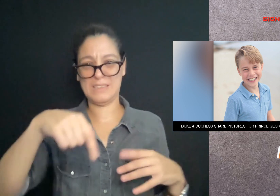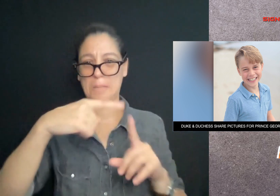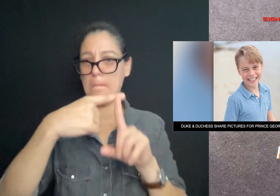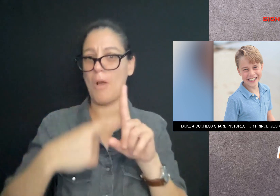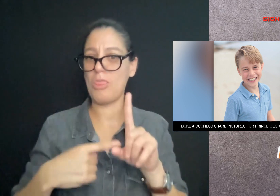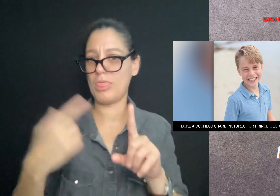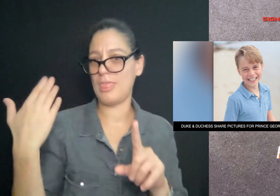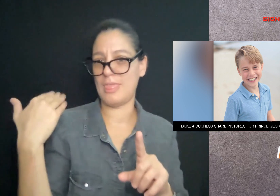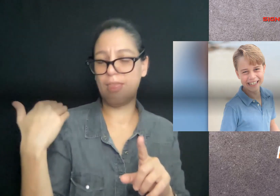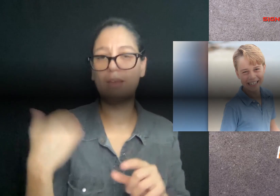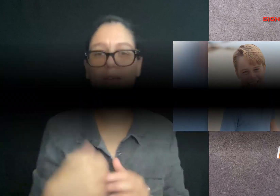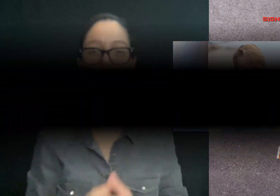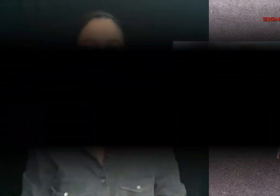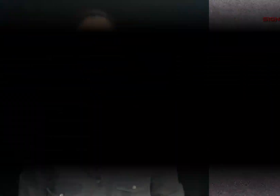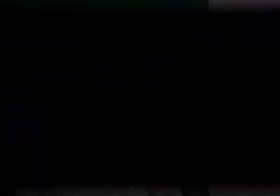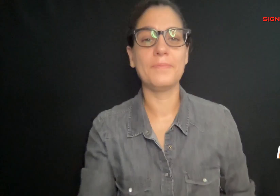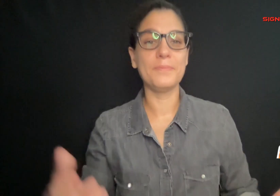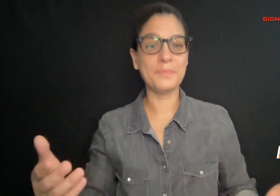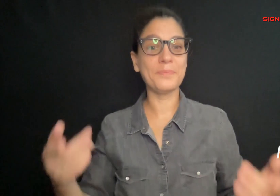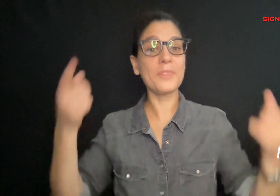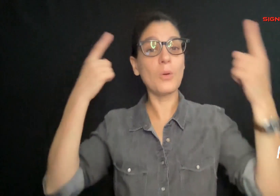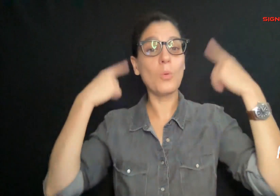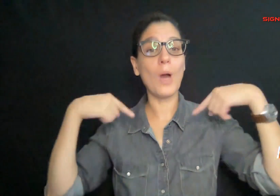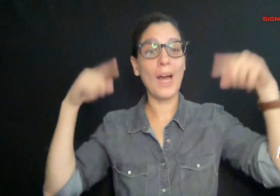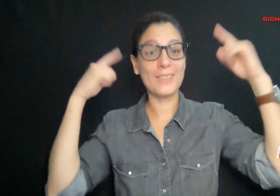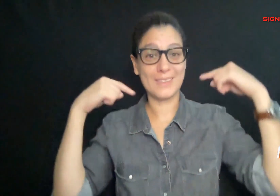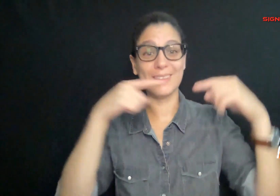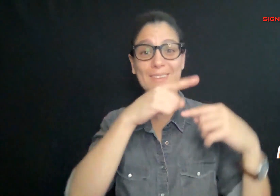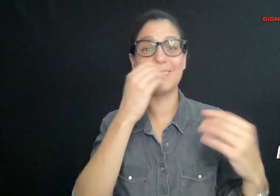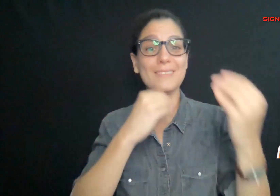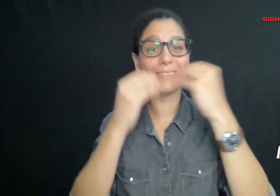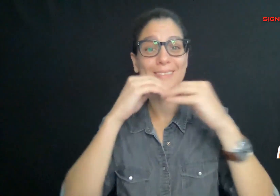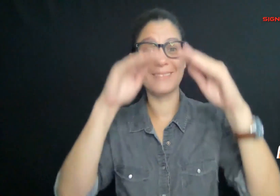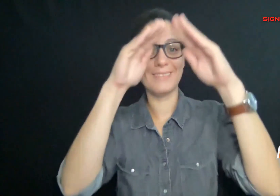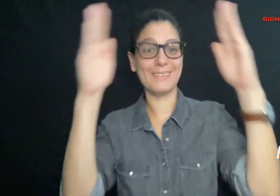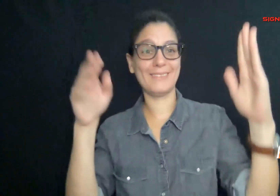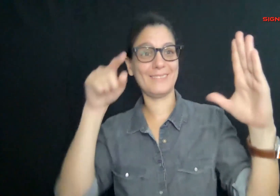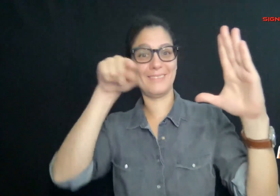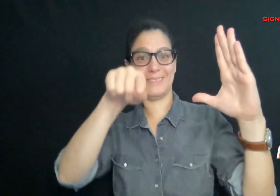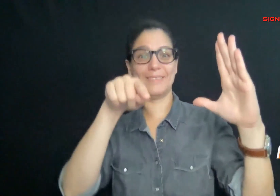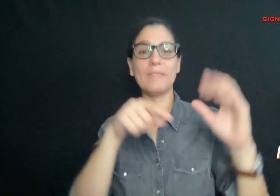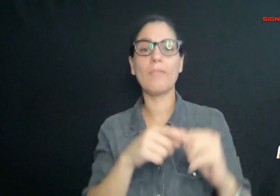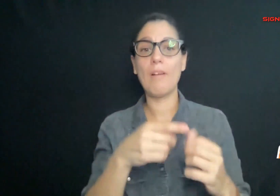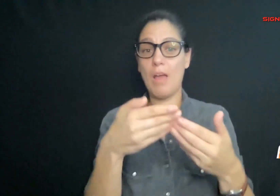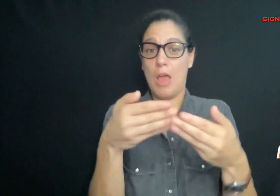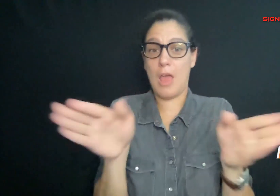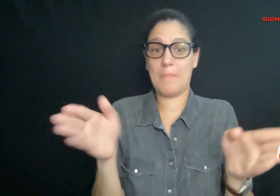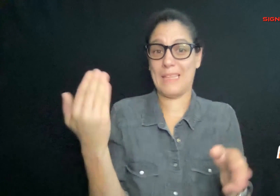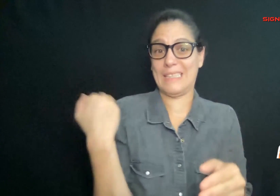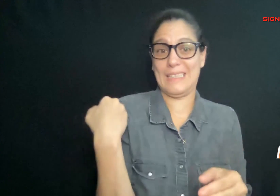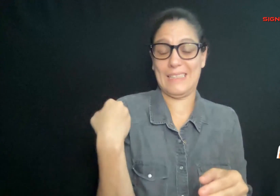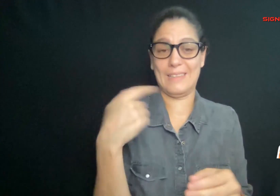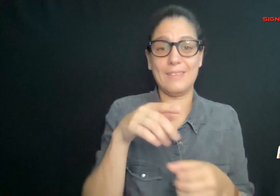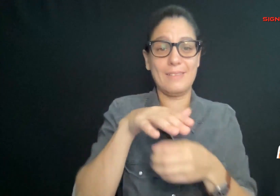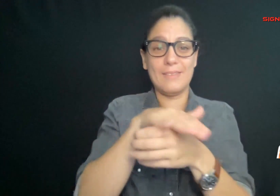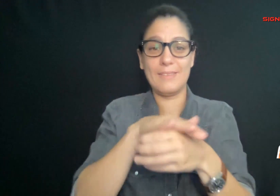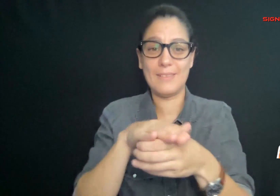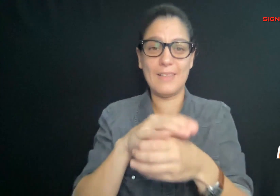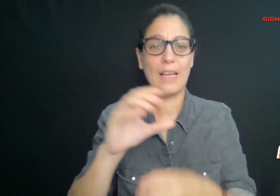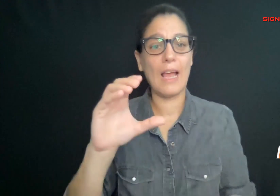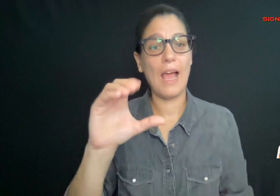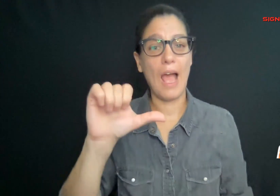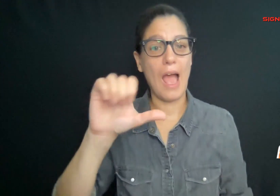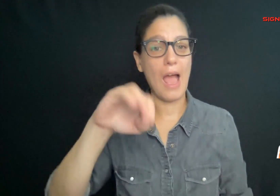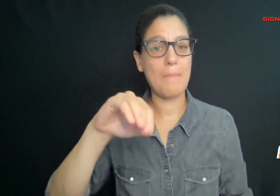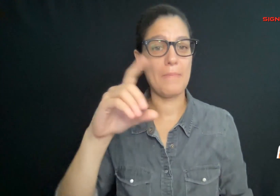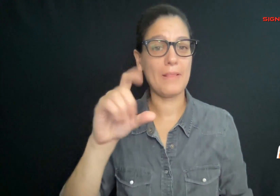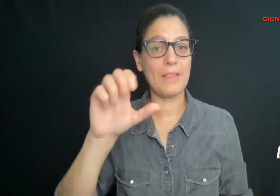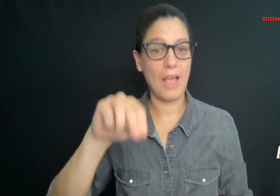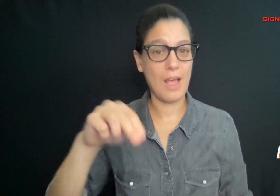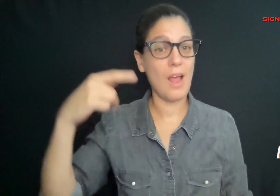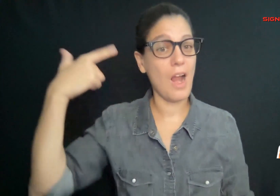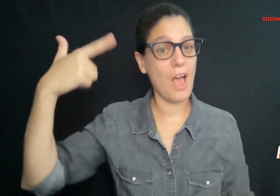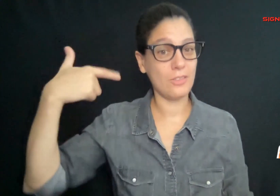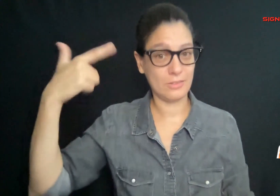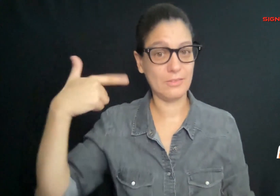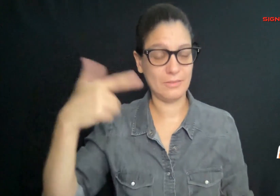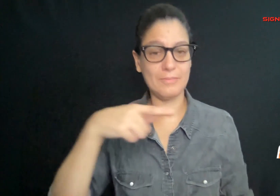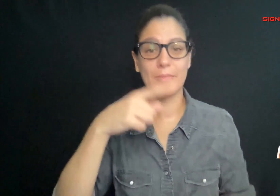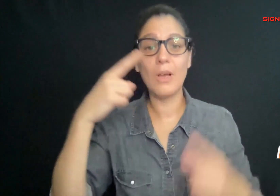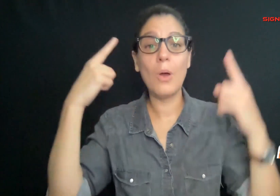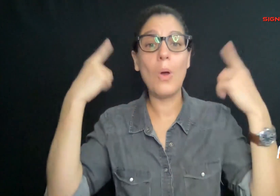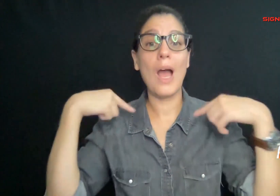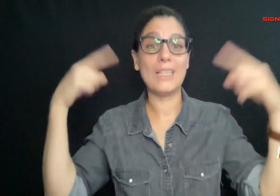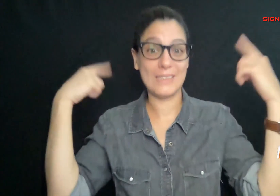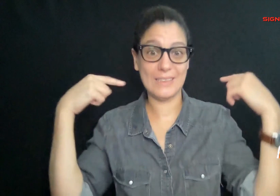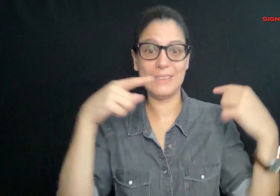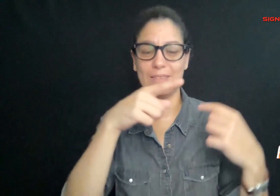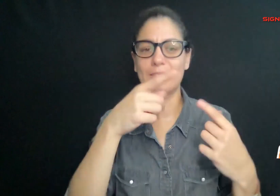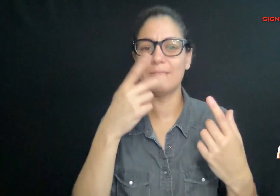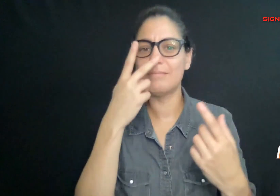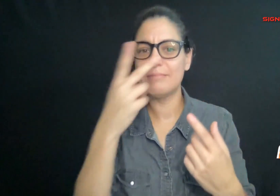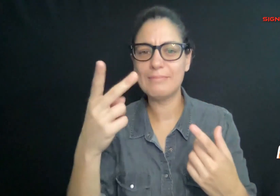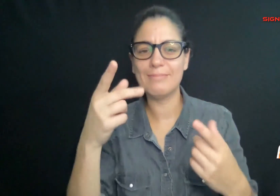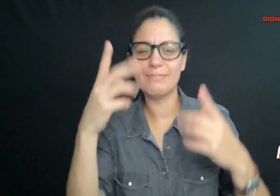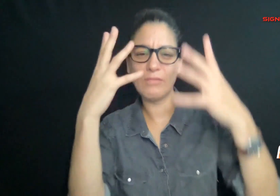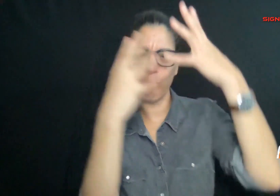month at a recent opening of a Wendy's restaurant